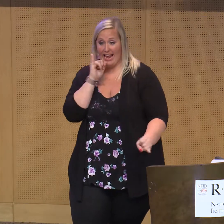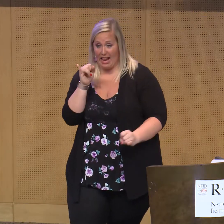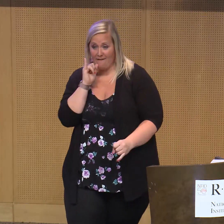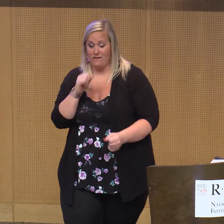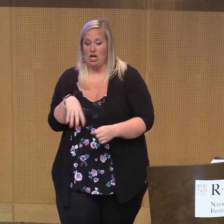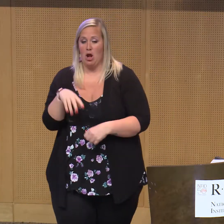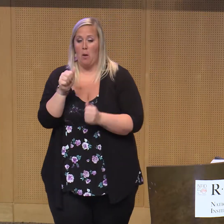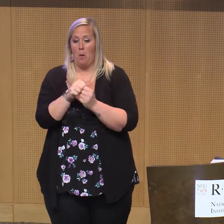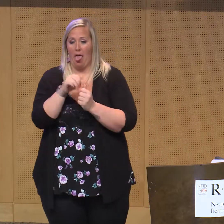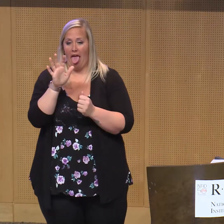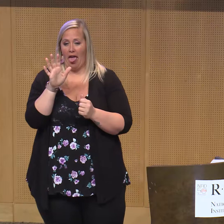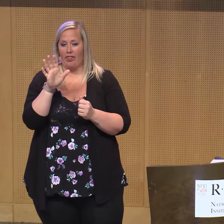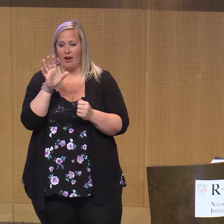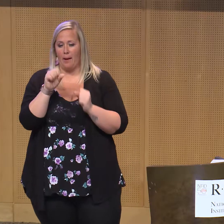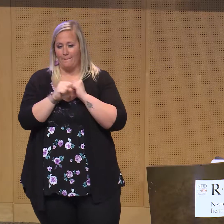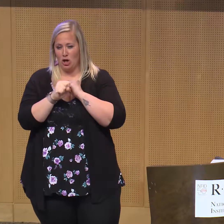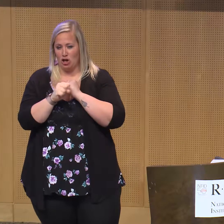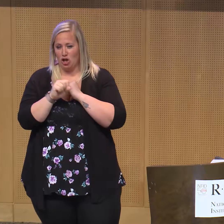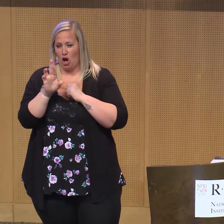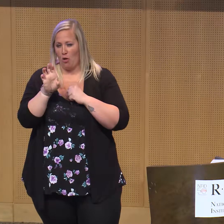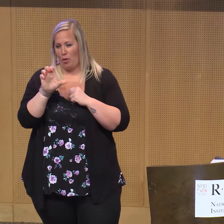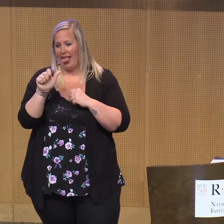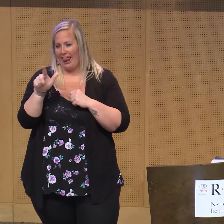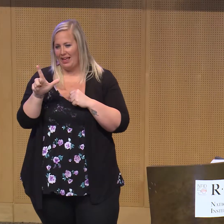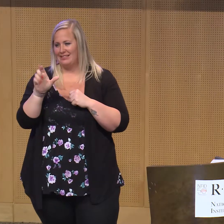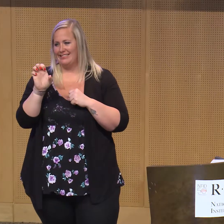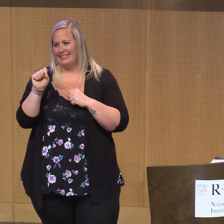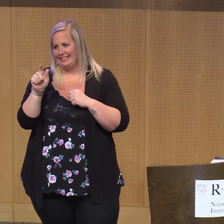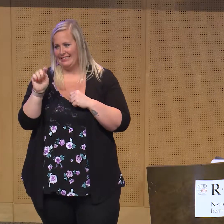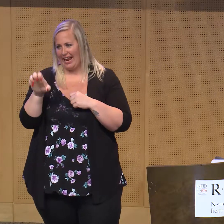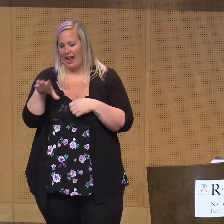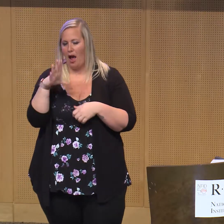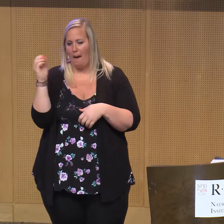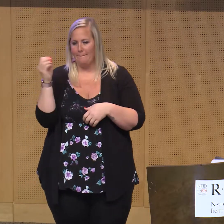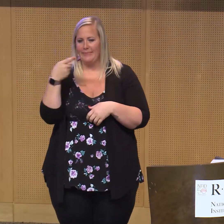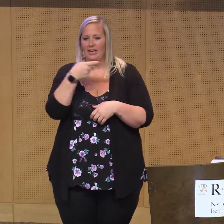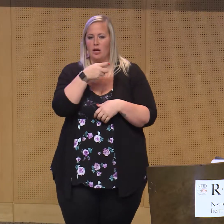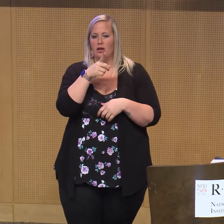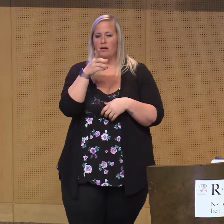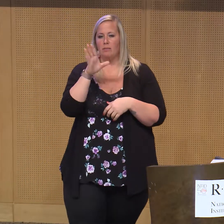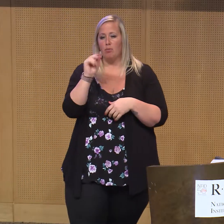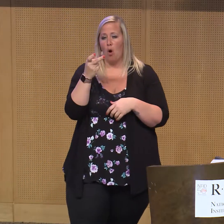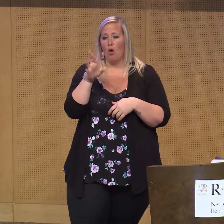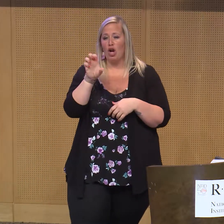So I got an interview finally with this one company. They were a commercial real estate company,